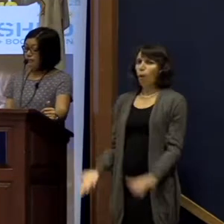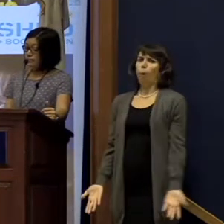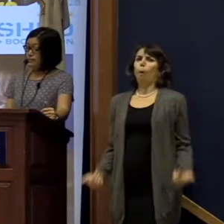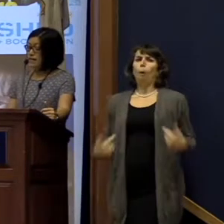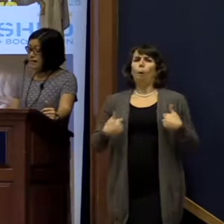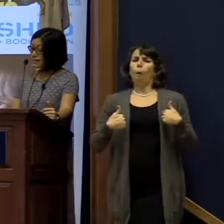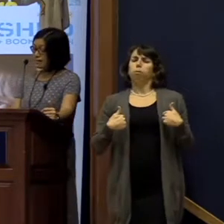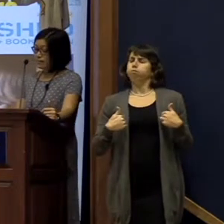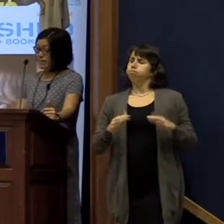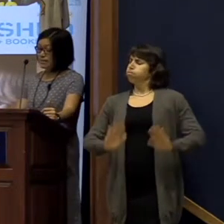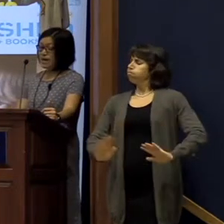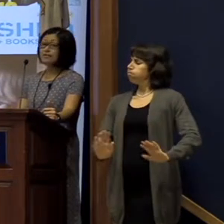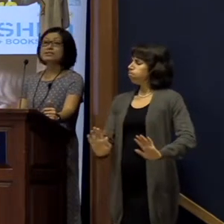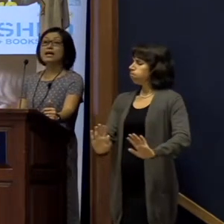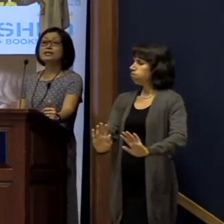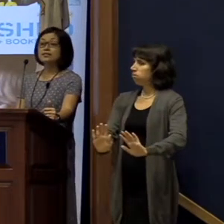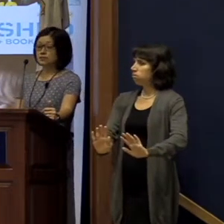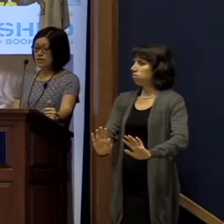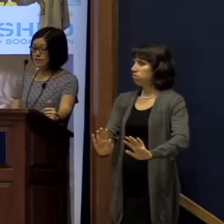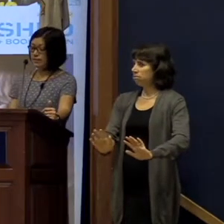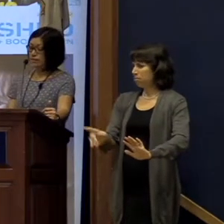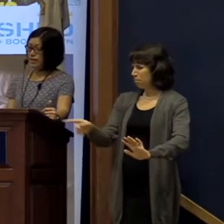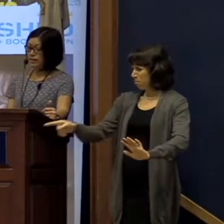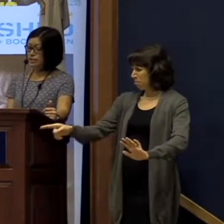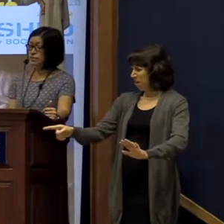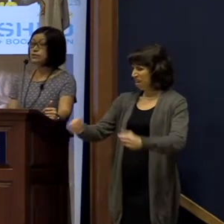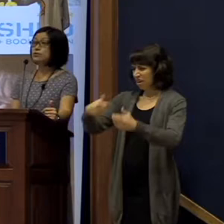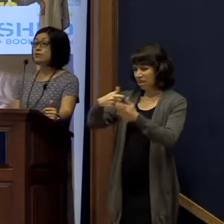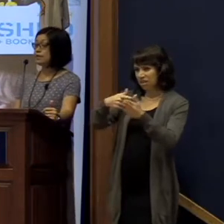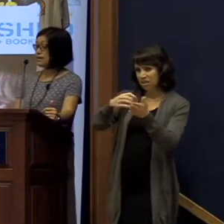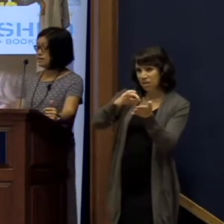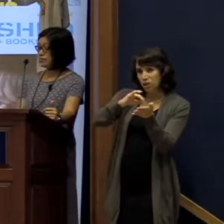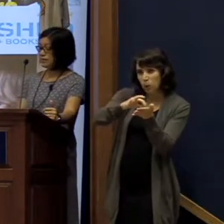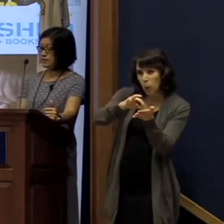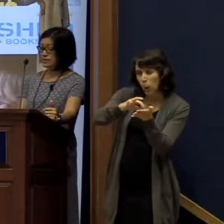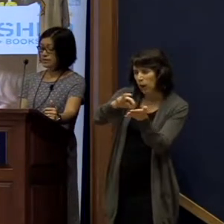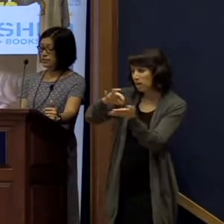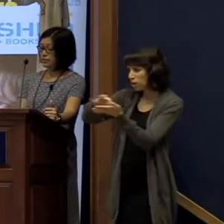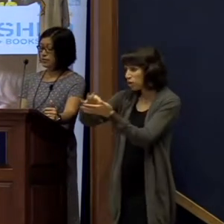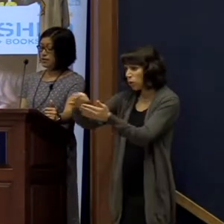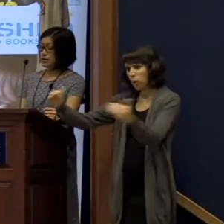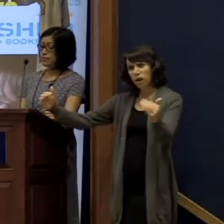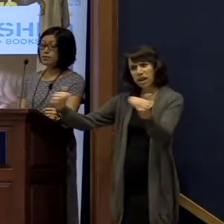Tell us something about how science or STEM is communicated to historically underrepresented youth; youth of color,